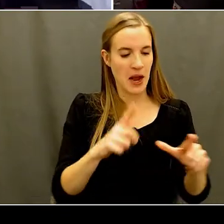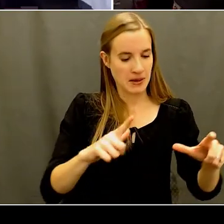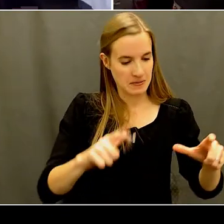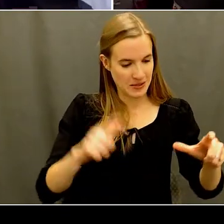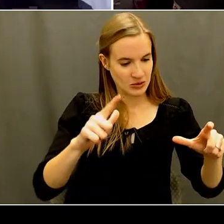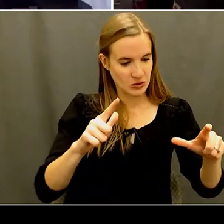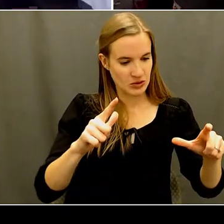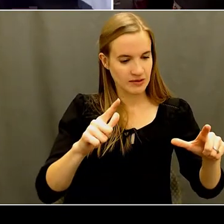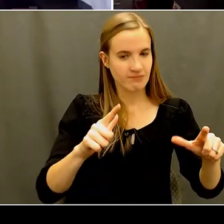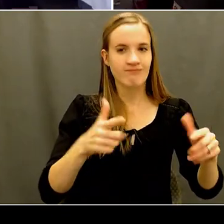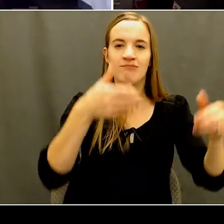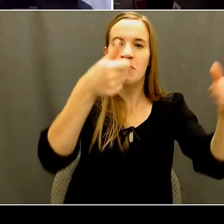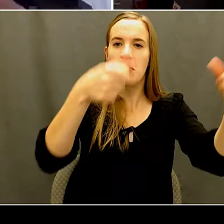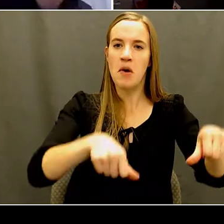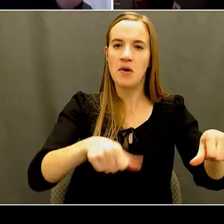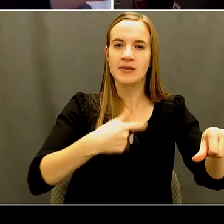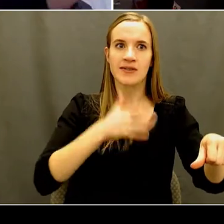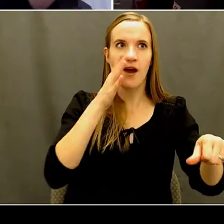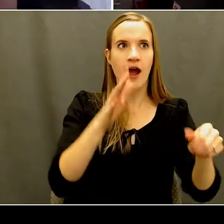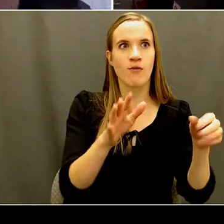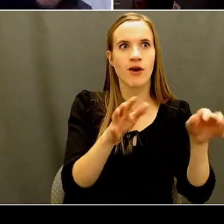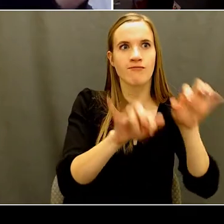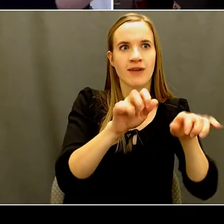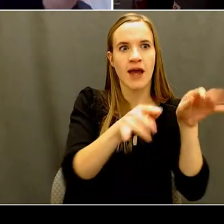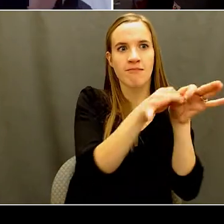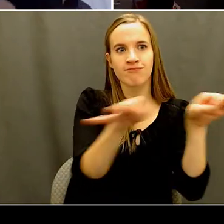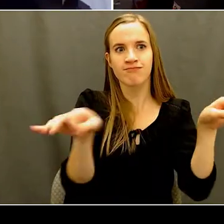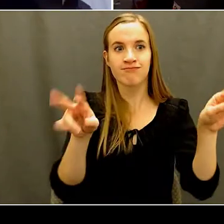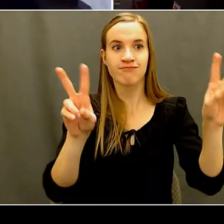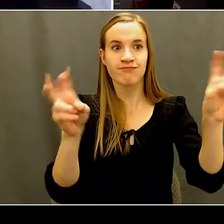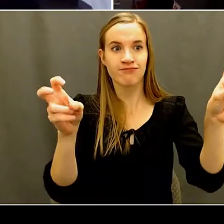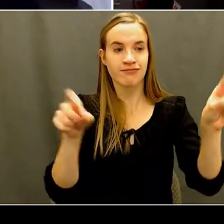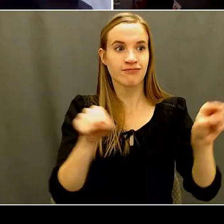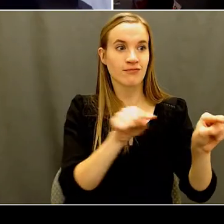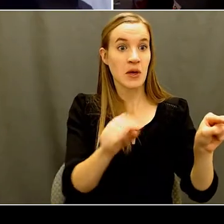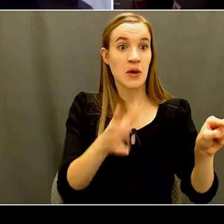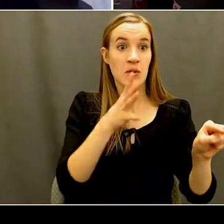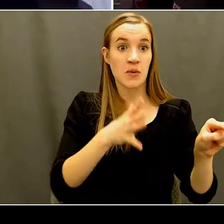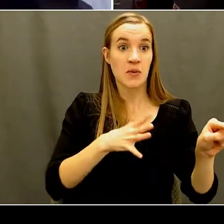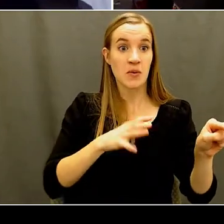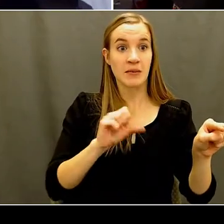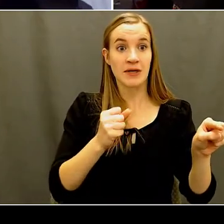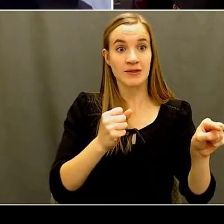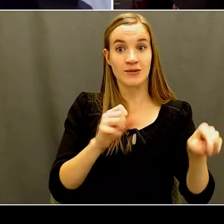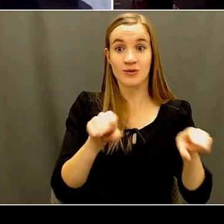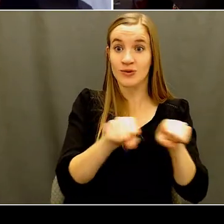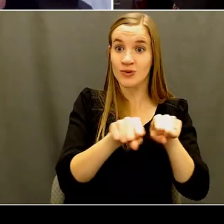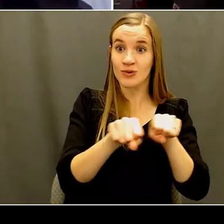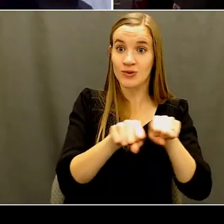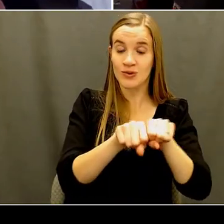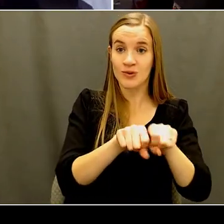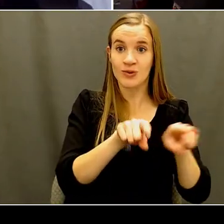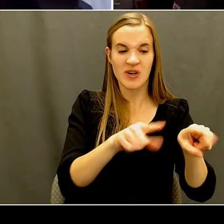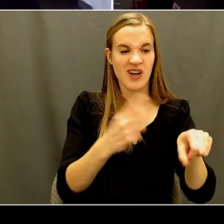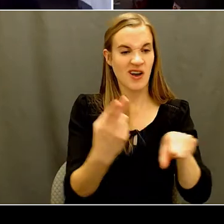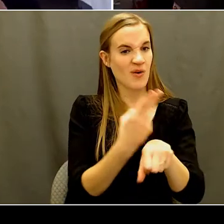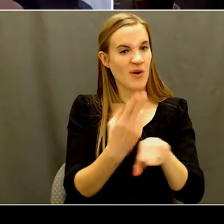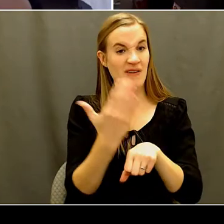$60. And here it is, here's it's done. And I basically wound up using shoes as